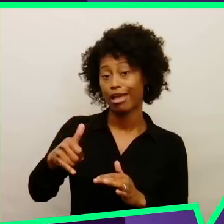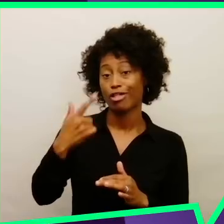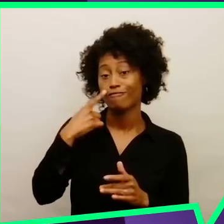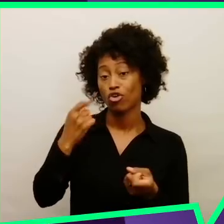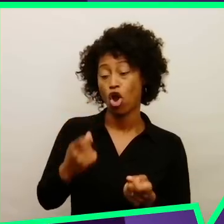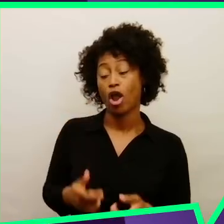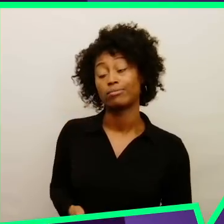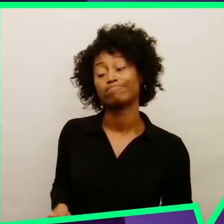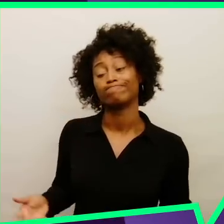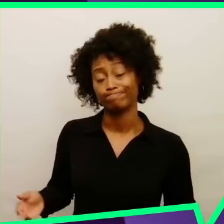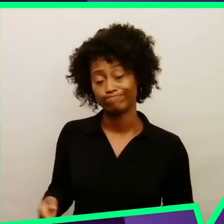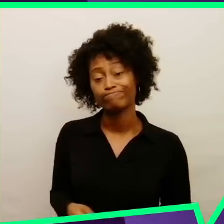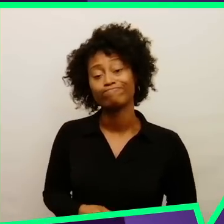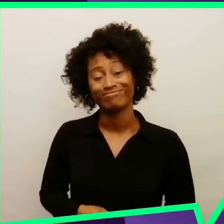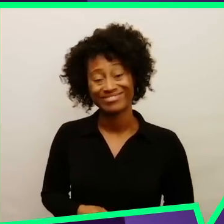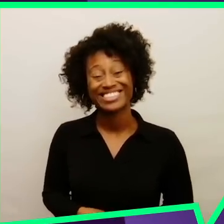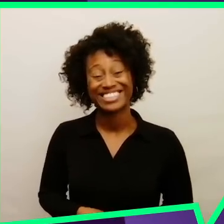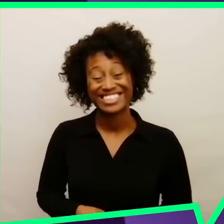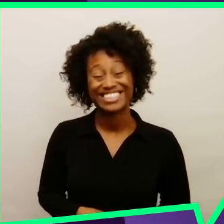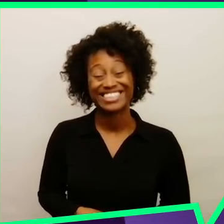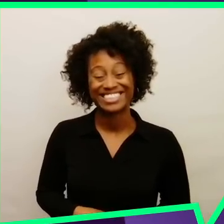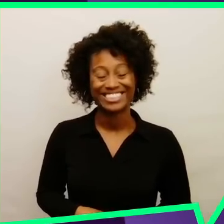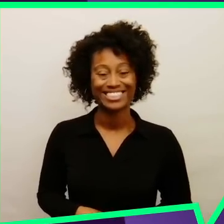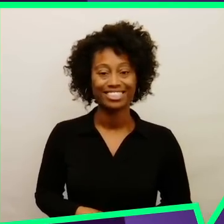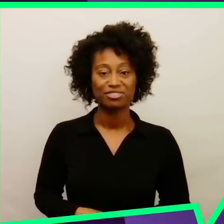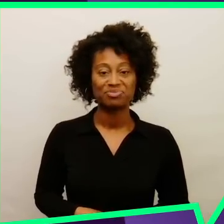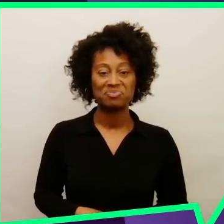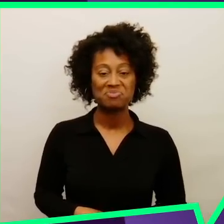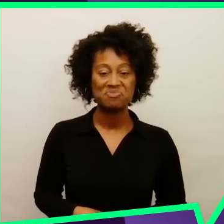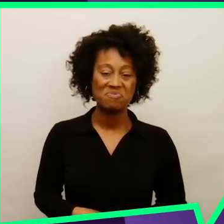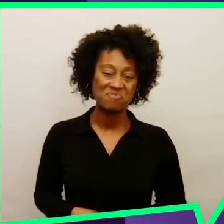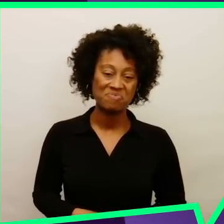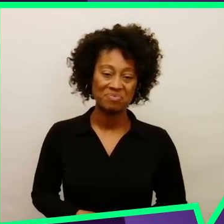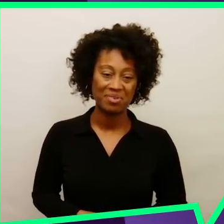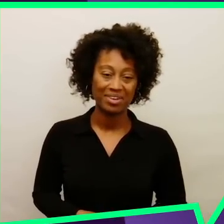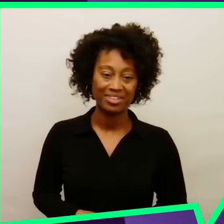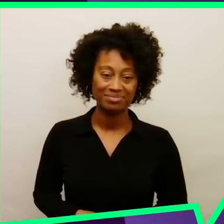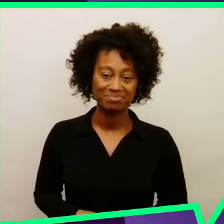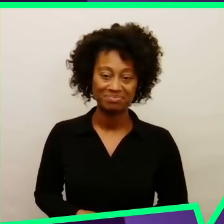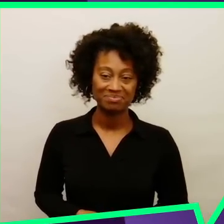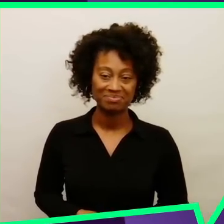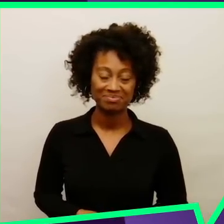that-- they've chosen yellow for the car. [ENGINES THRUMMING]